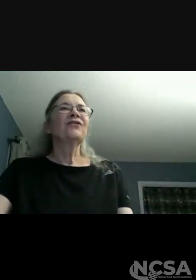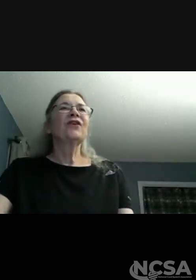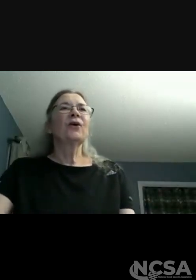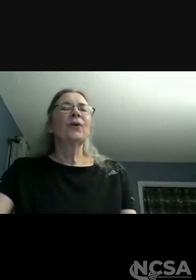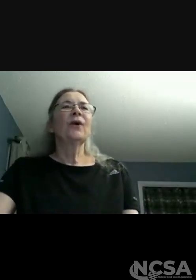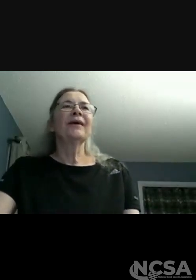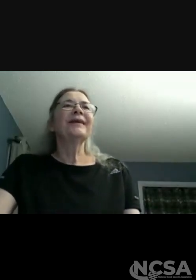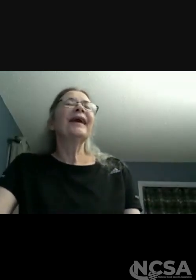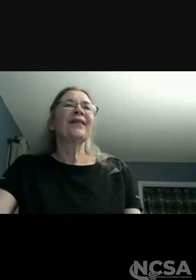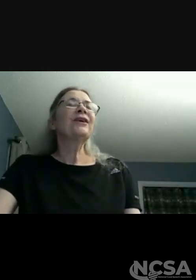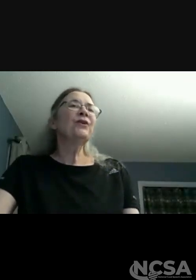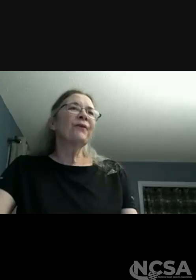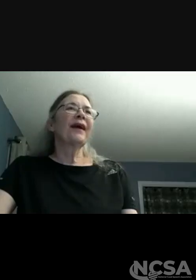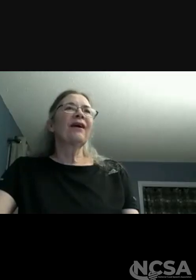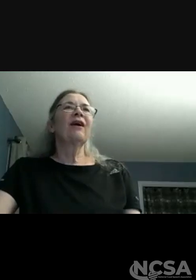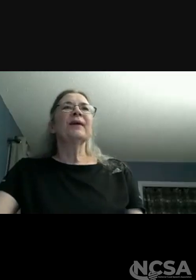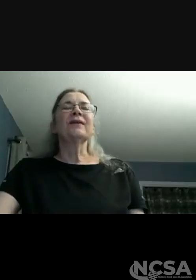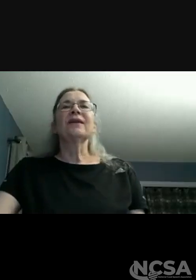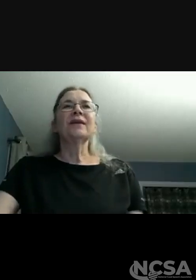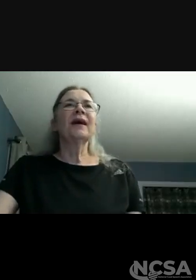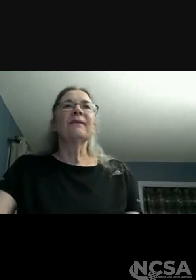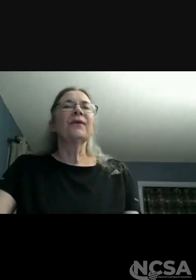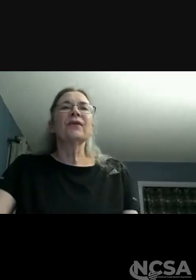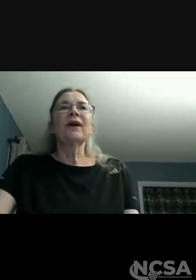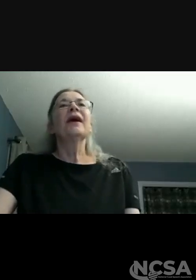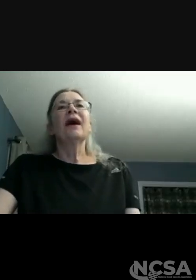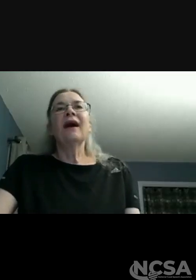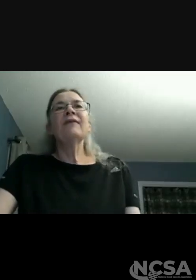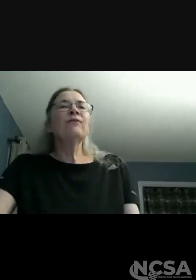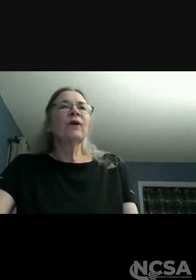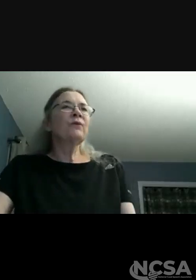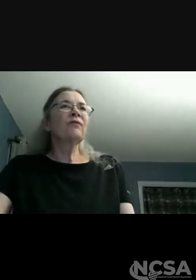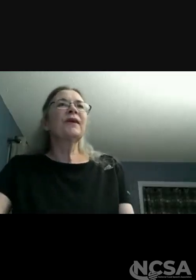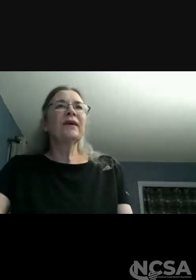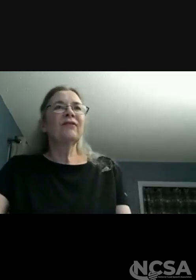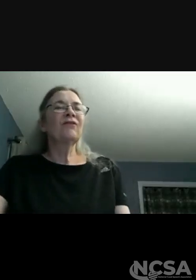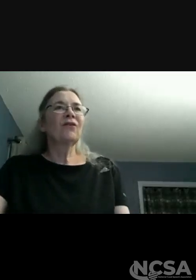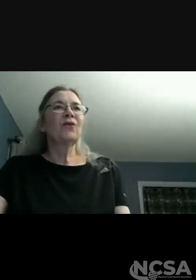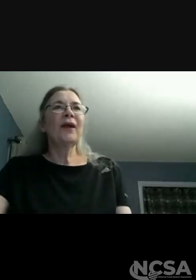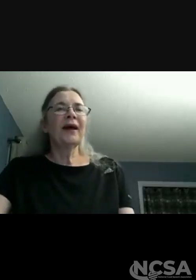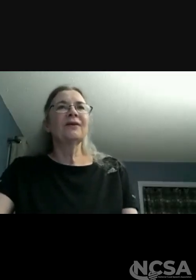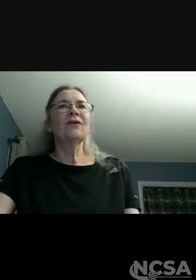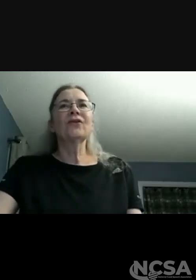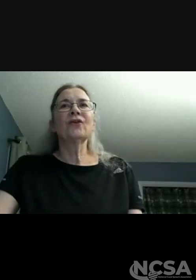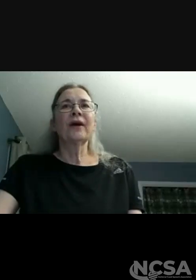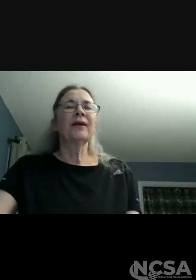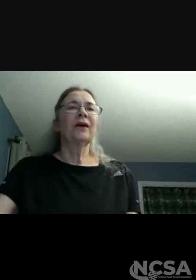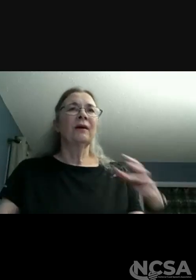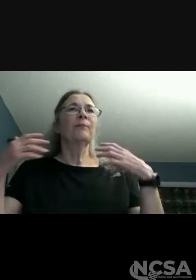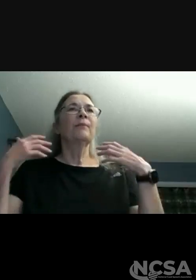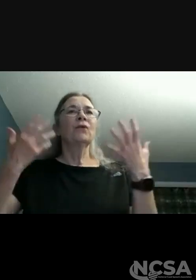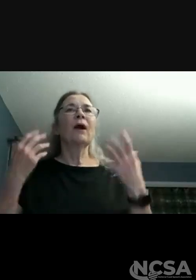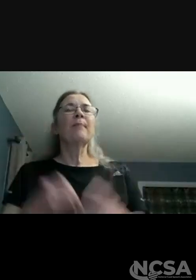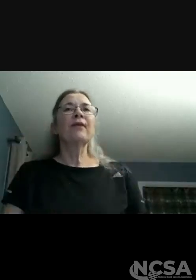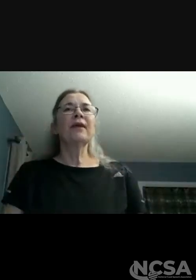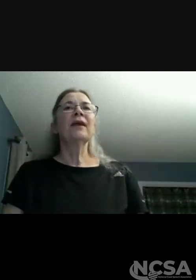So yeah, thank you for that comment yeah I've worked with some kids who had auditory neuropathic